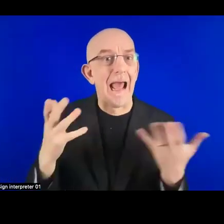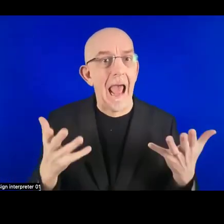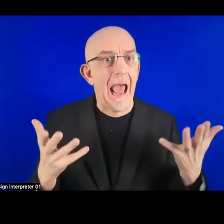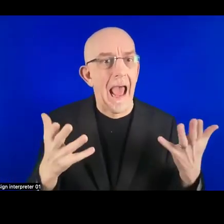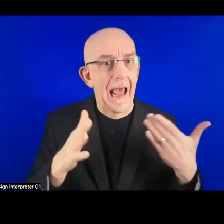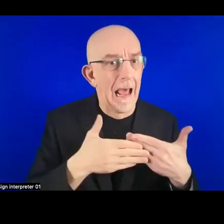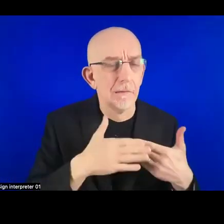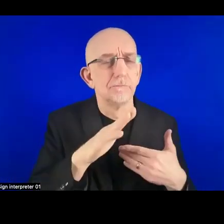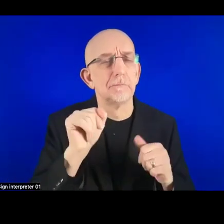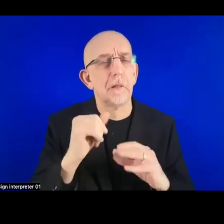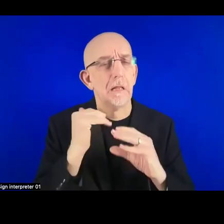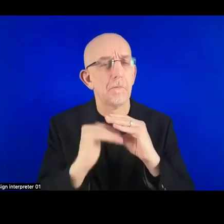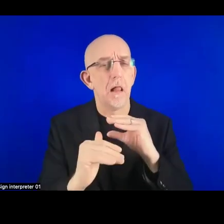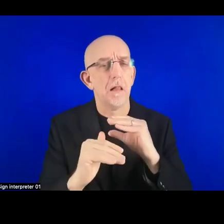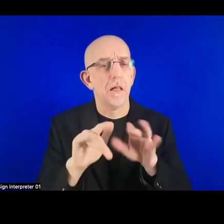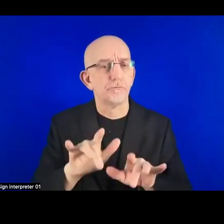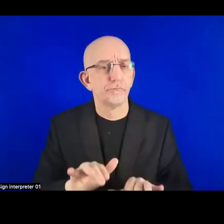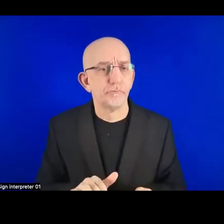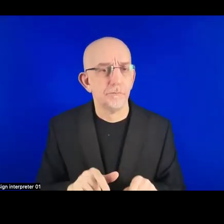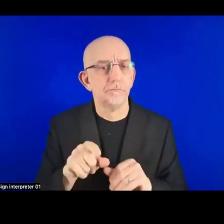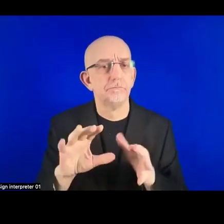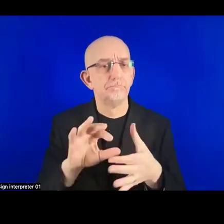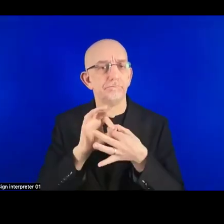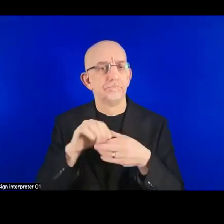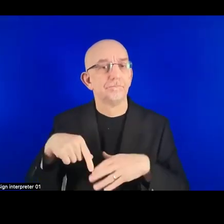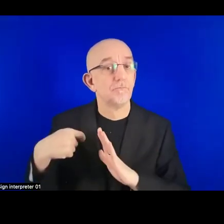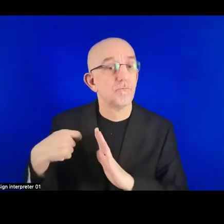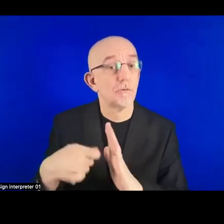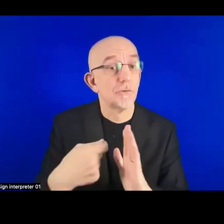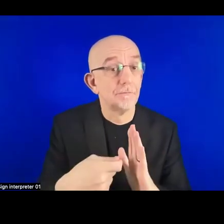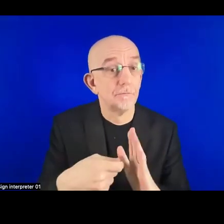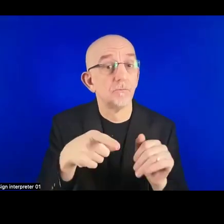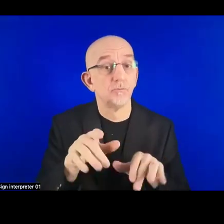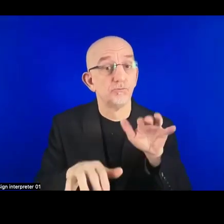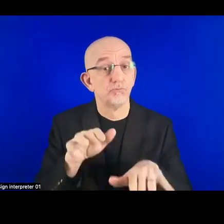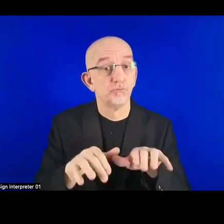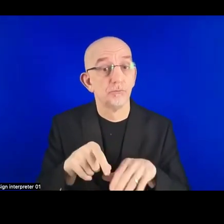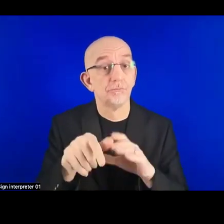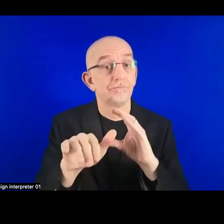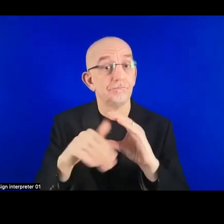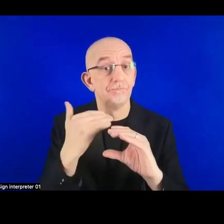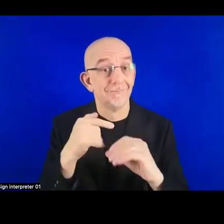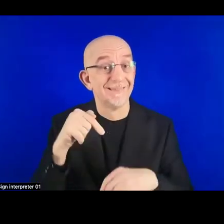to contact the PREPARED project, you would email PREPARED.eu at University of